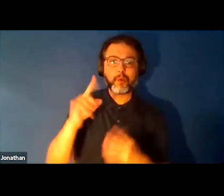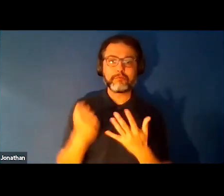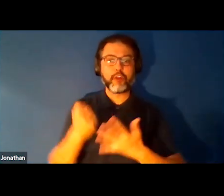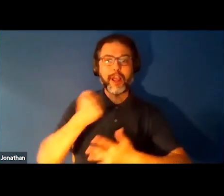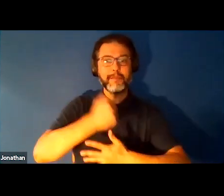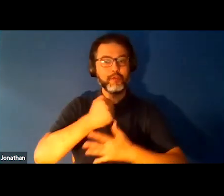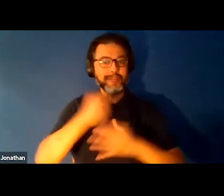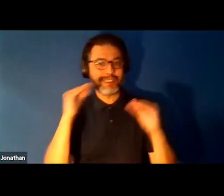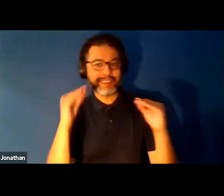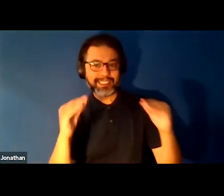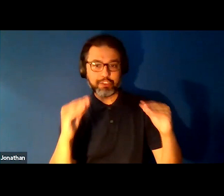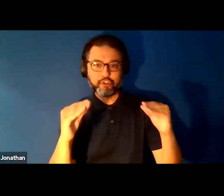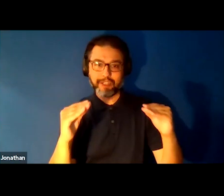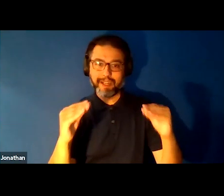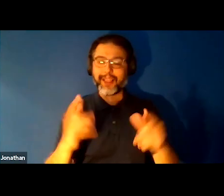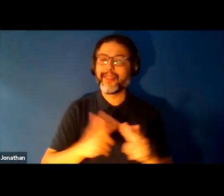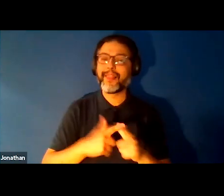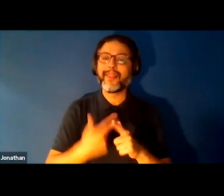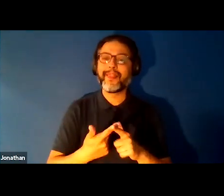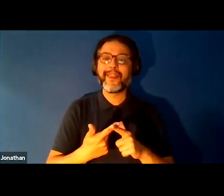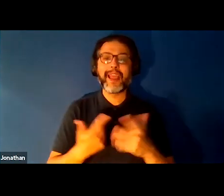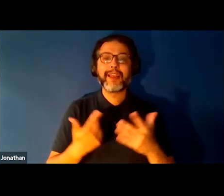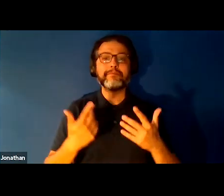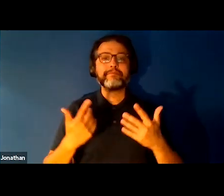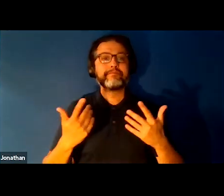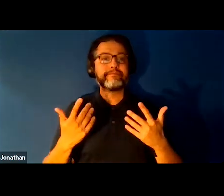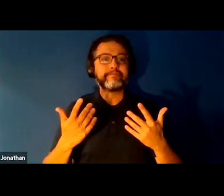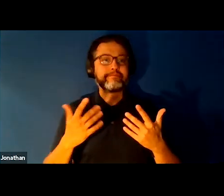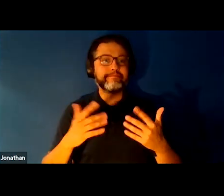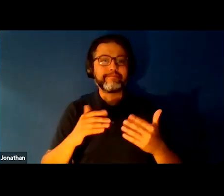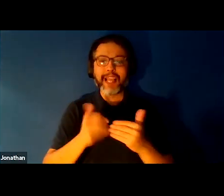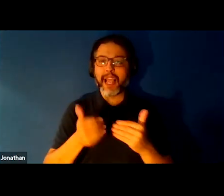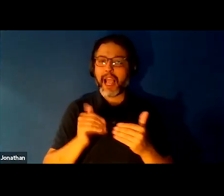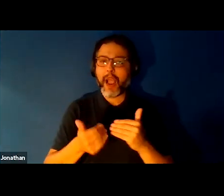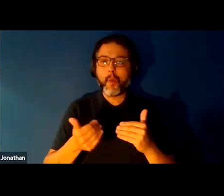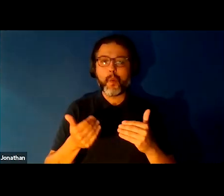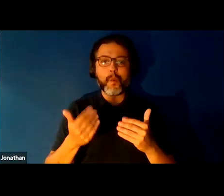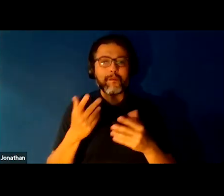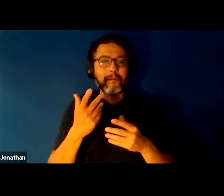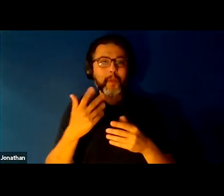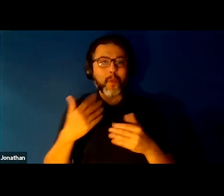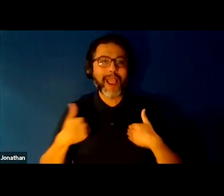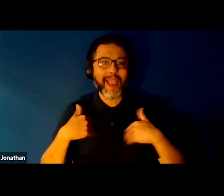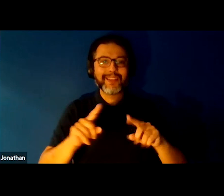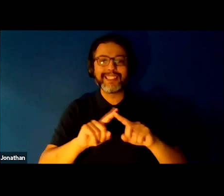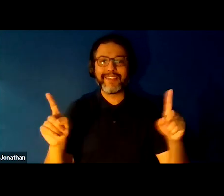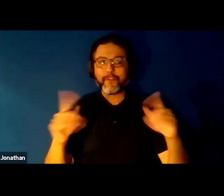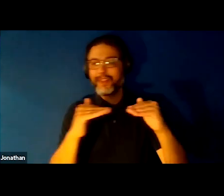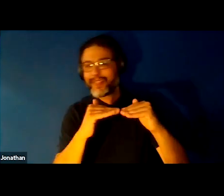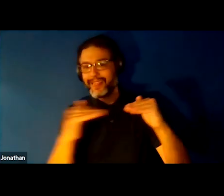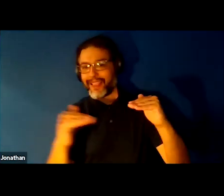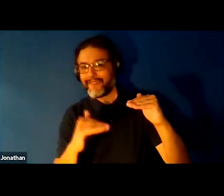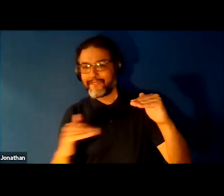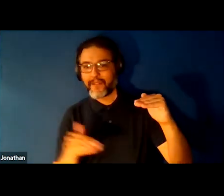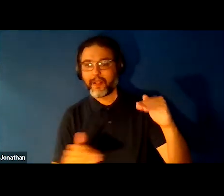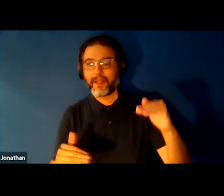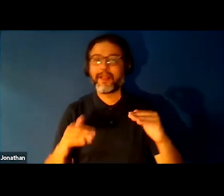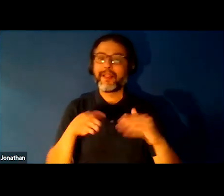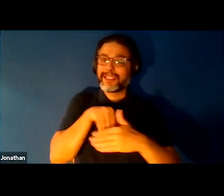And then the elevations of accessibility and visual access.